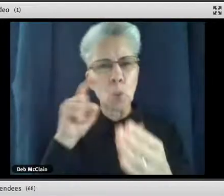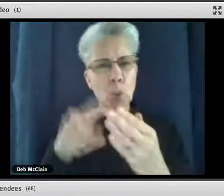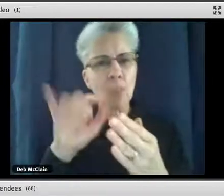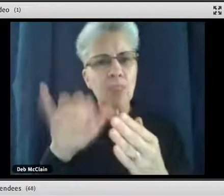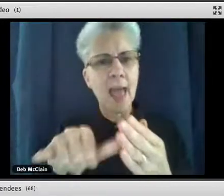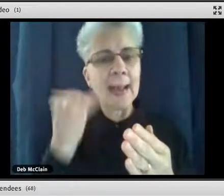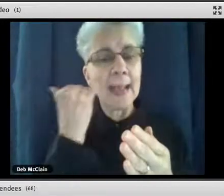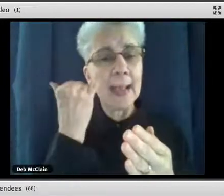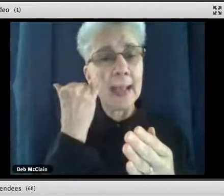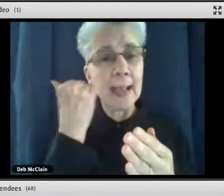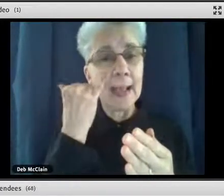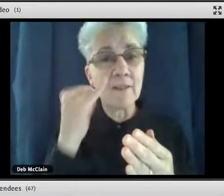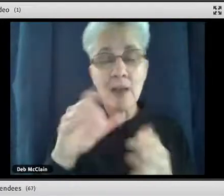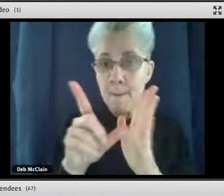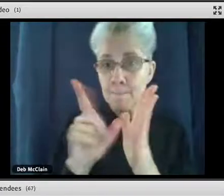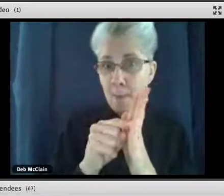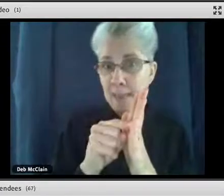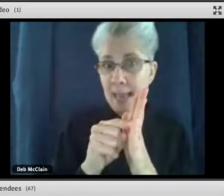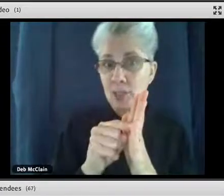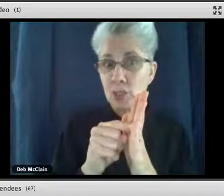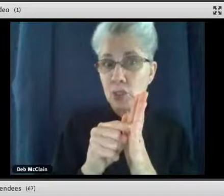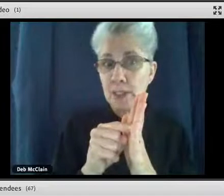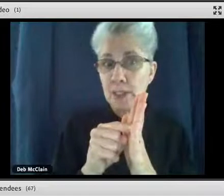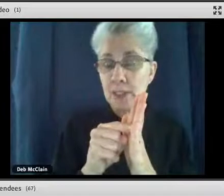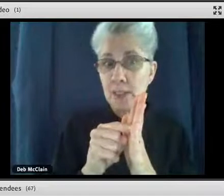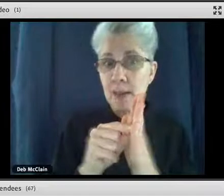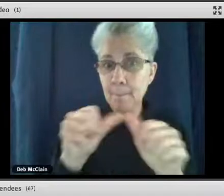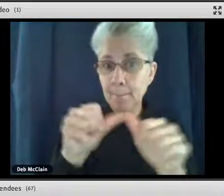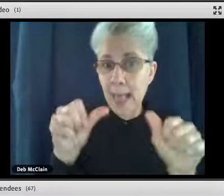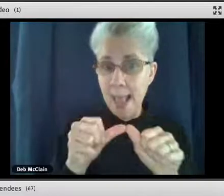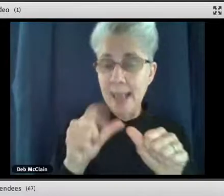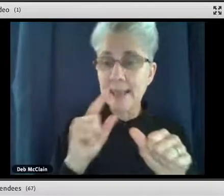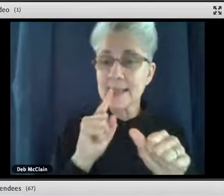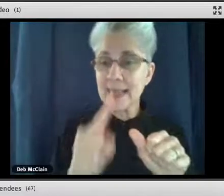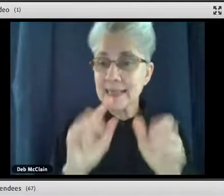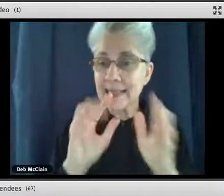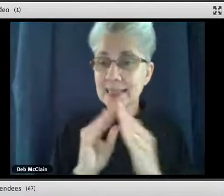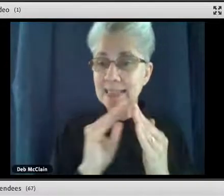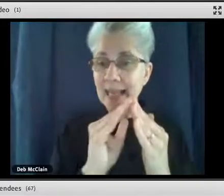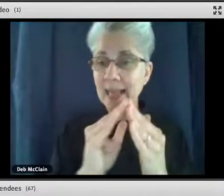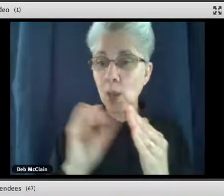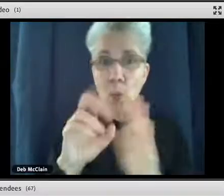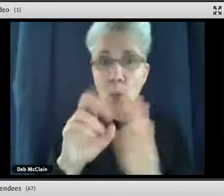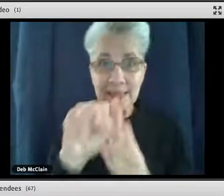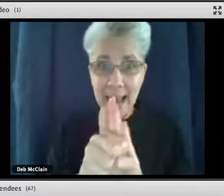But it's important to note that if the publication place